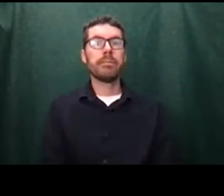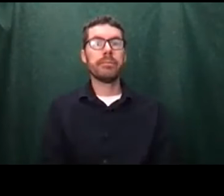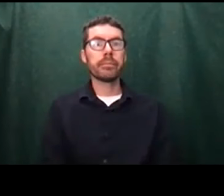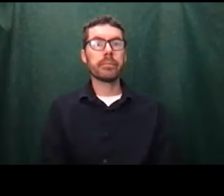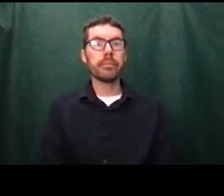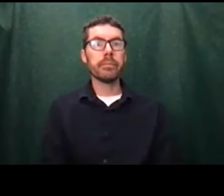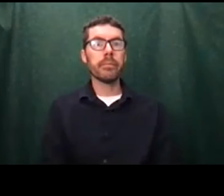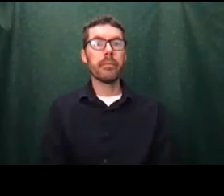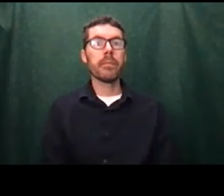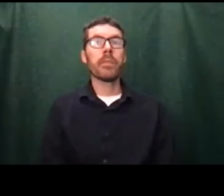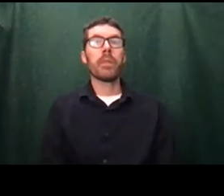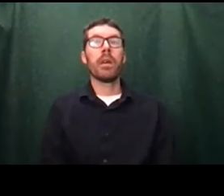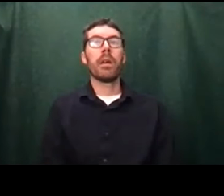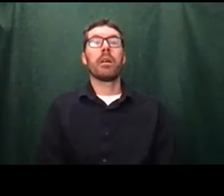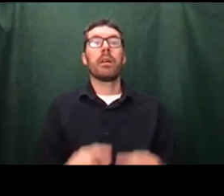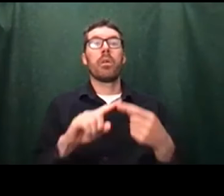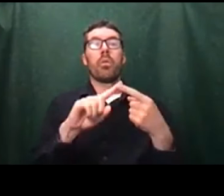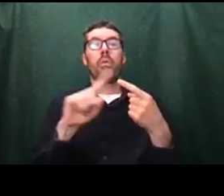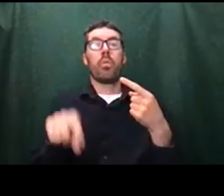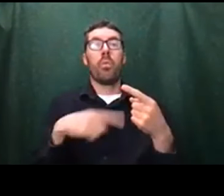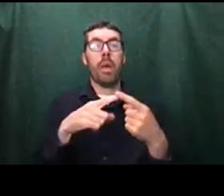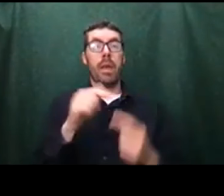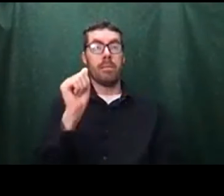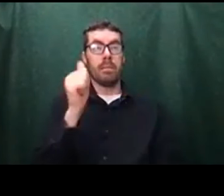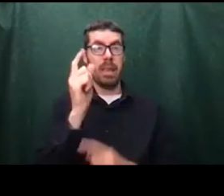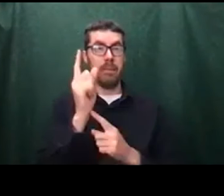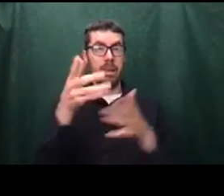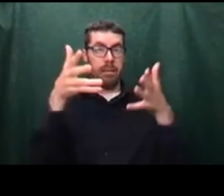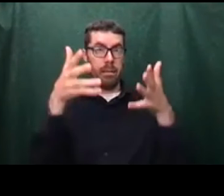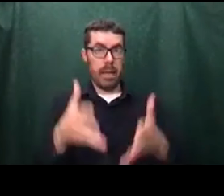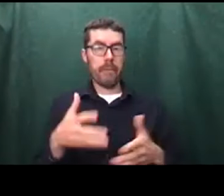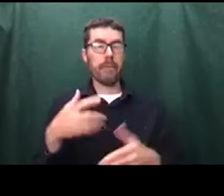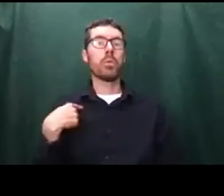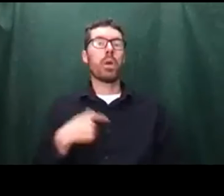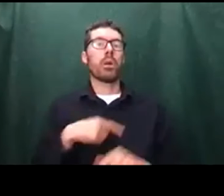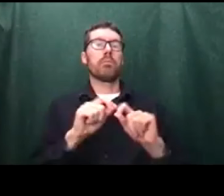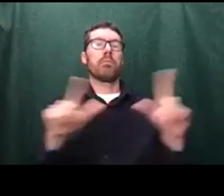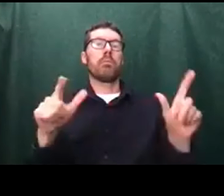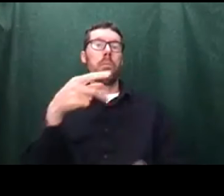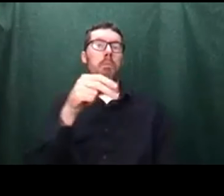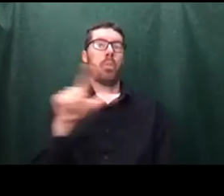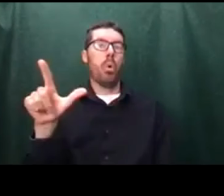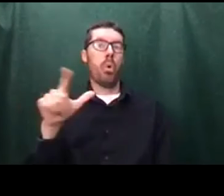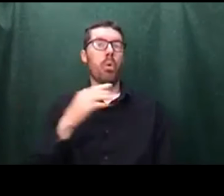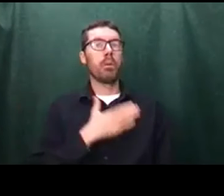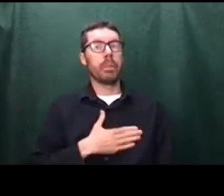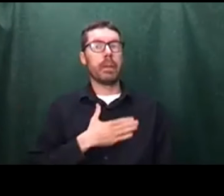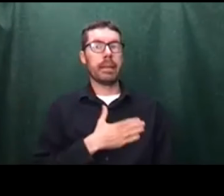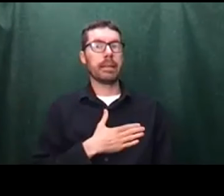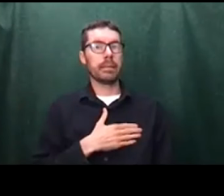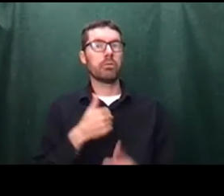before we end, we're going to open up a poll. Please try and stay for the poll. If you have